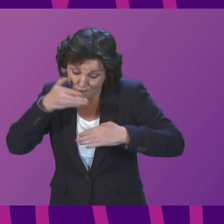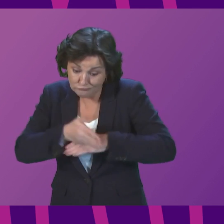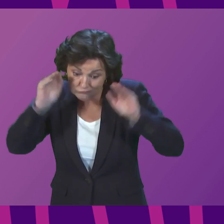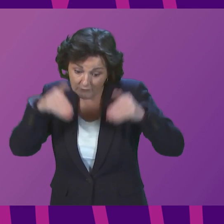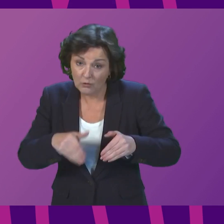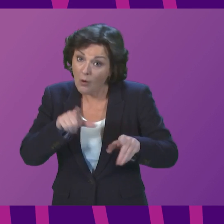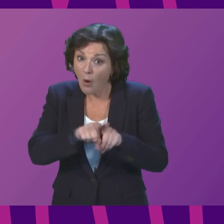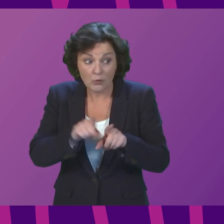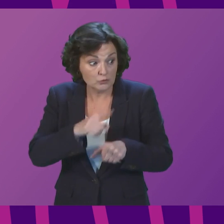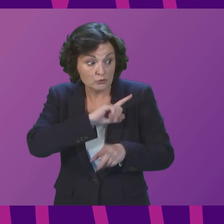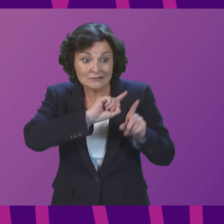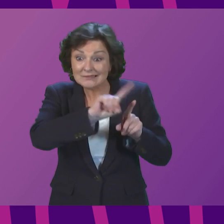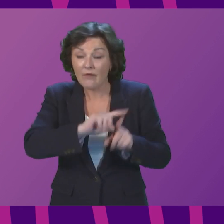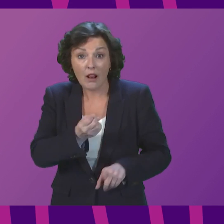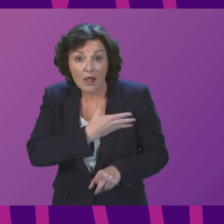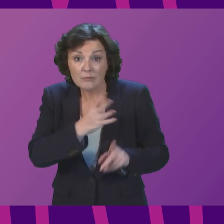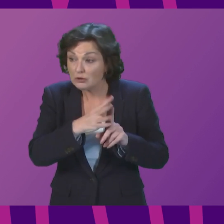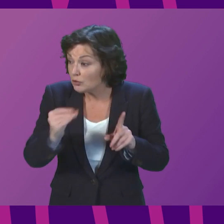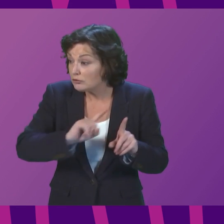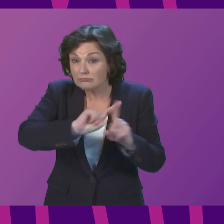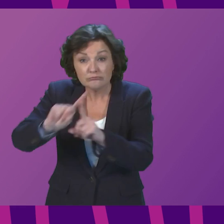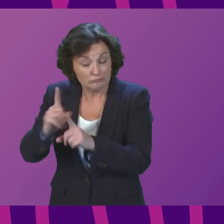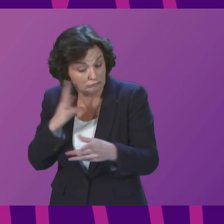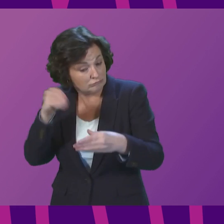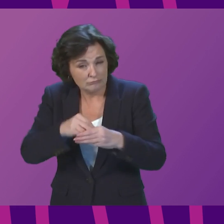this chamber, to try to deal with mesh’s impact on women.